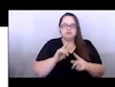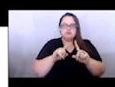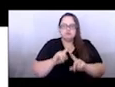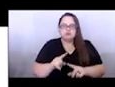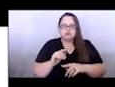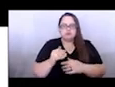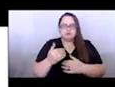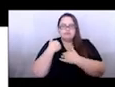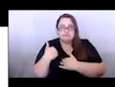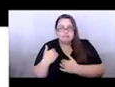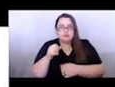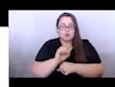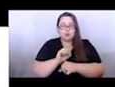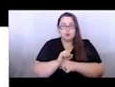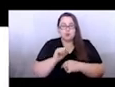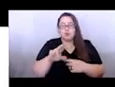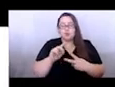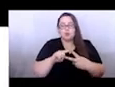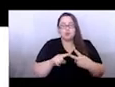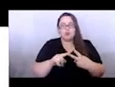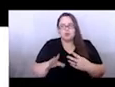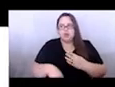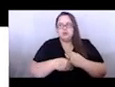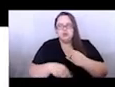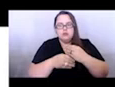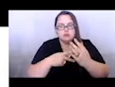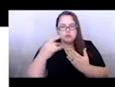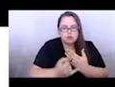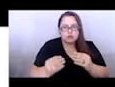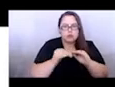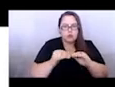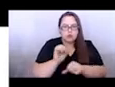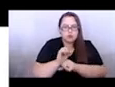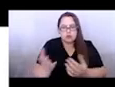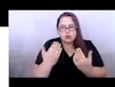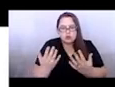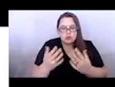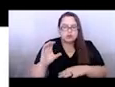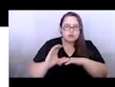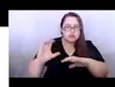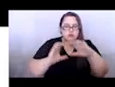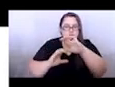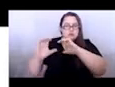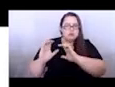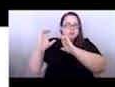or trying to take on extra projects, all this while trying to maybe get that promotion